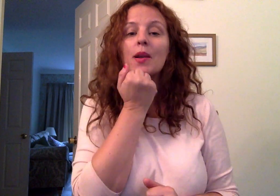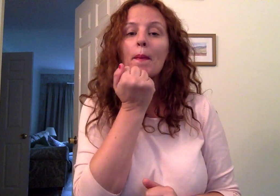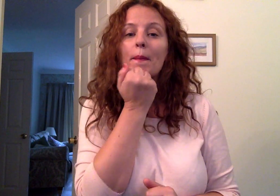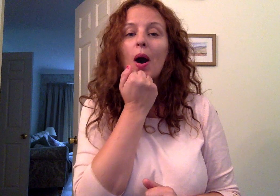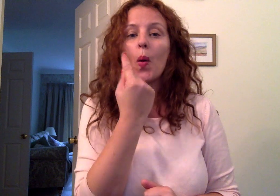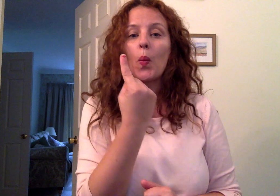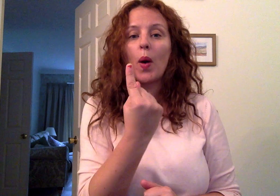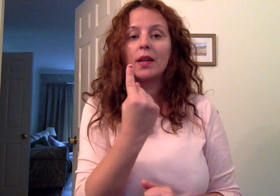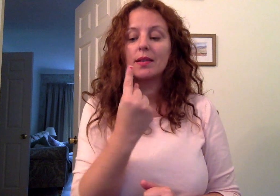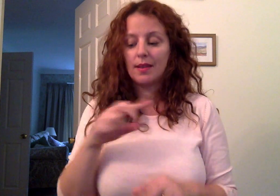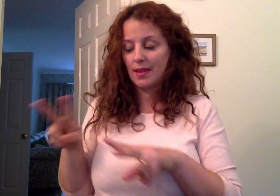Number 1